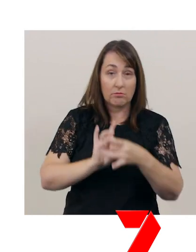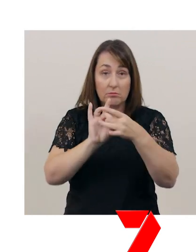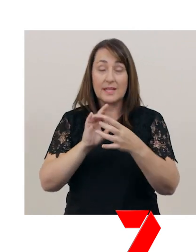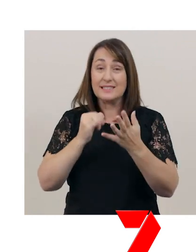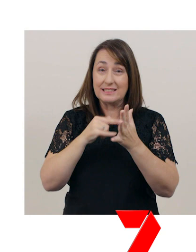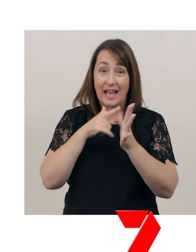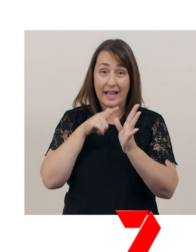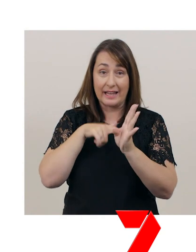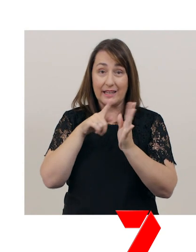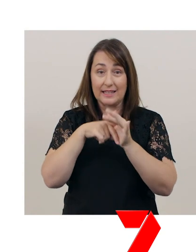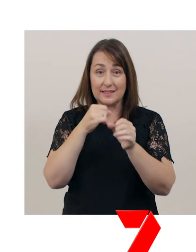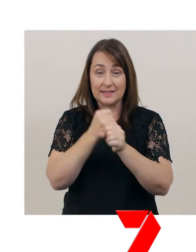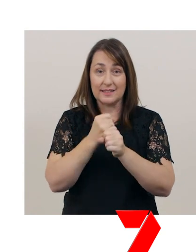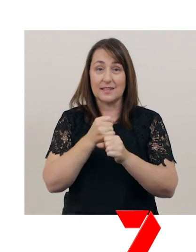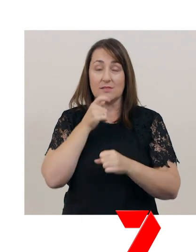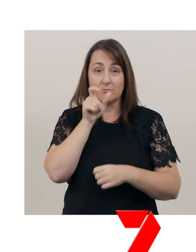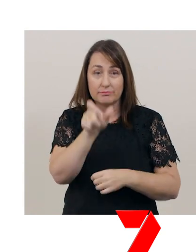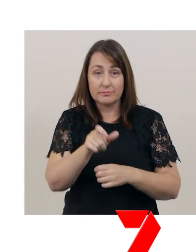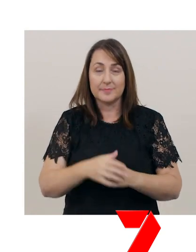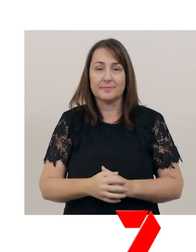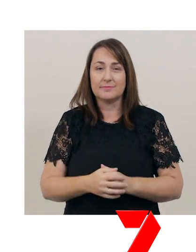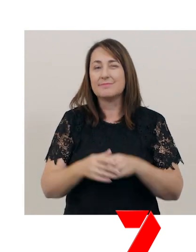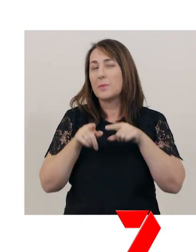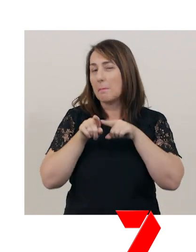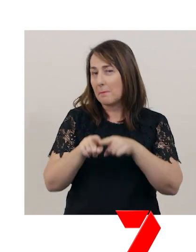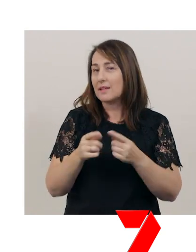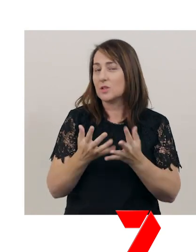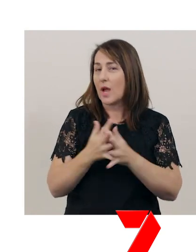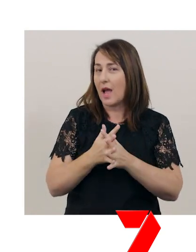Well, depending on how it’s used, it can be both.